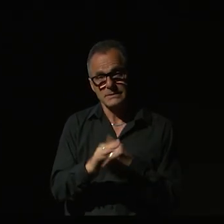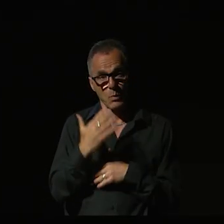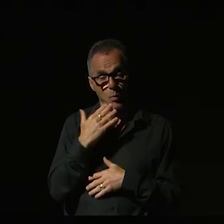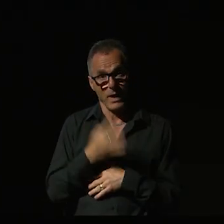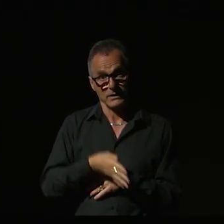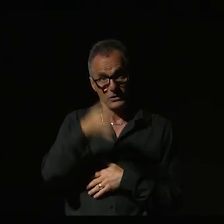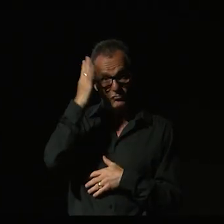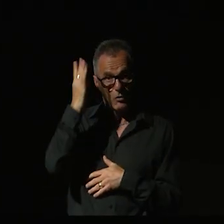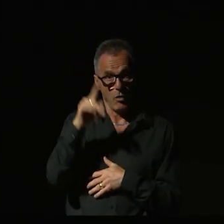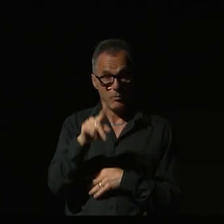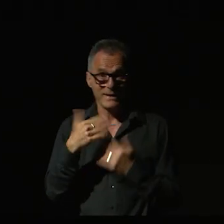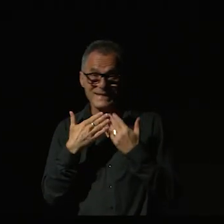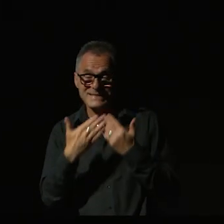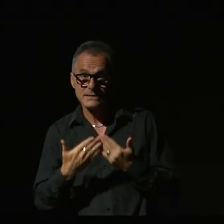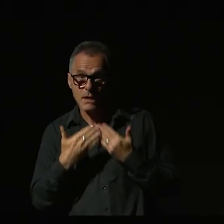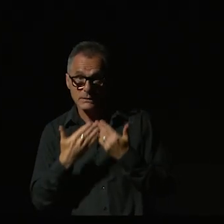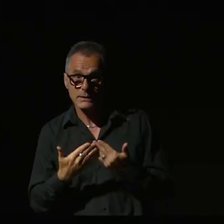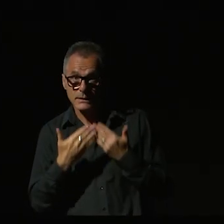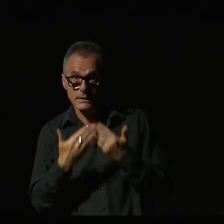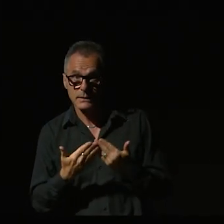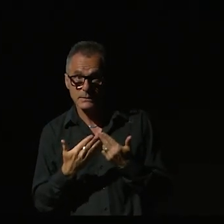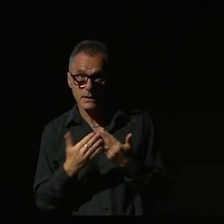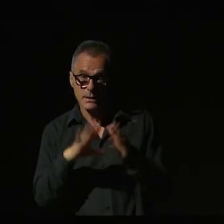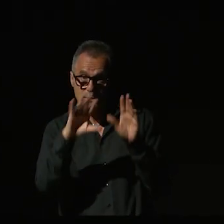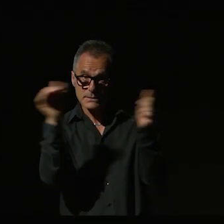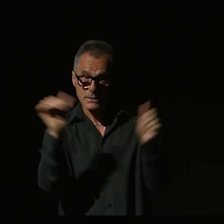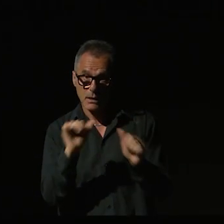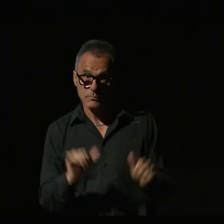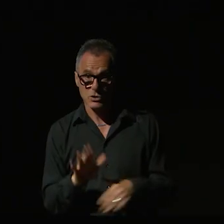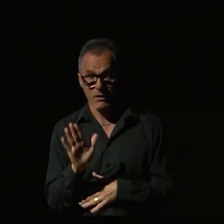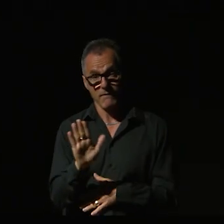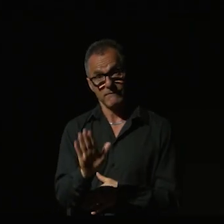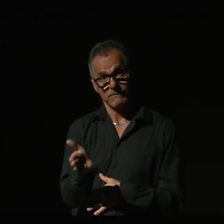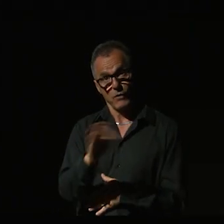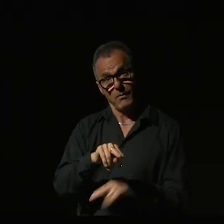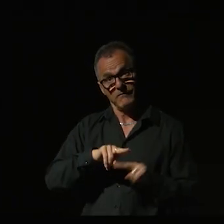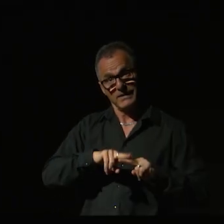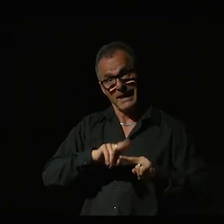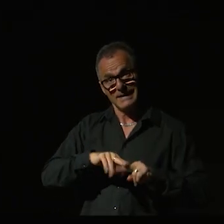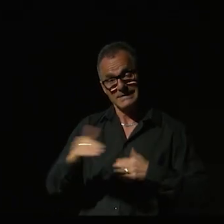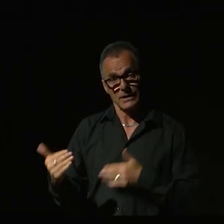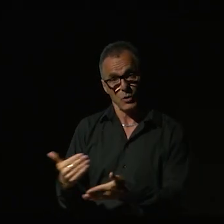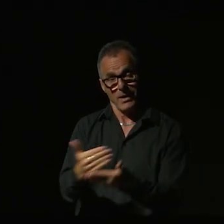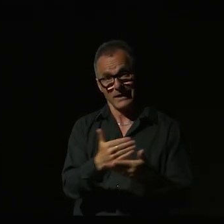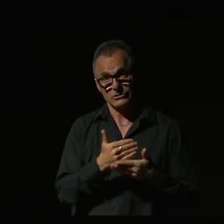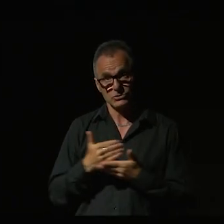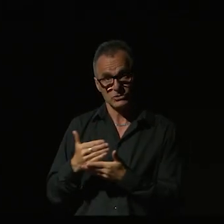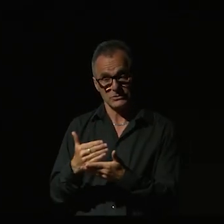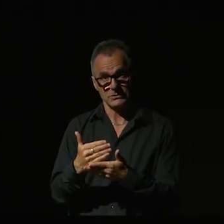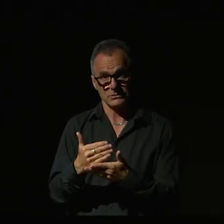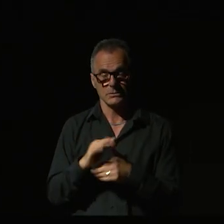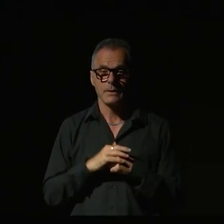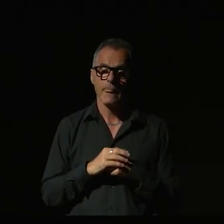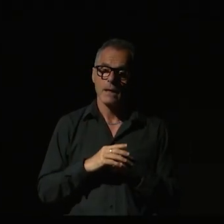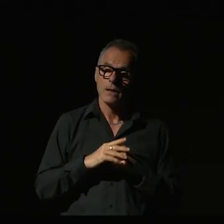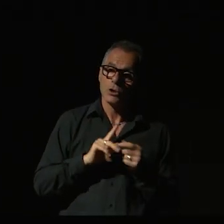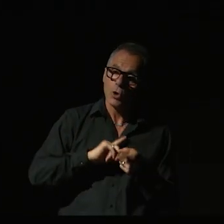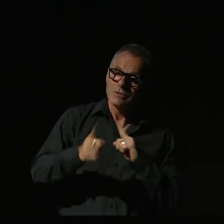that Rubens did study sculptures from the Farnese Collection. With all of the correspondence that's preserved